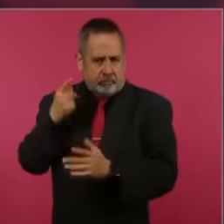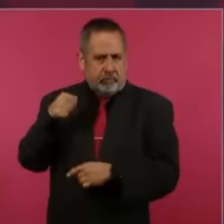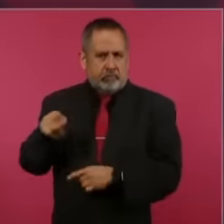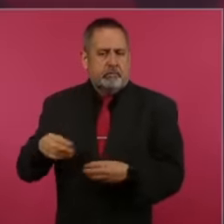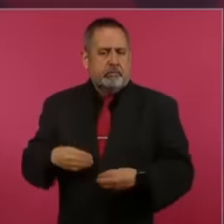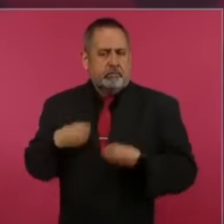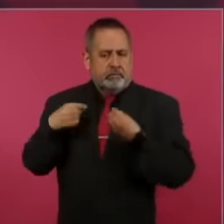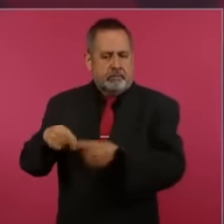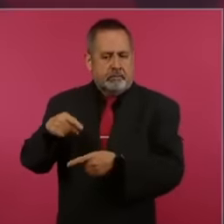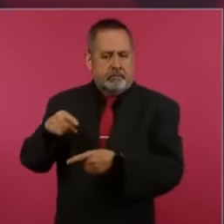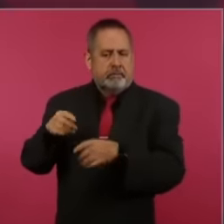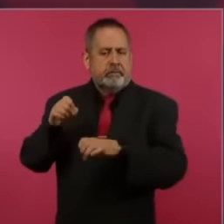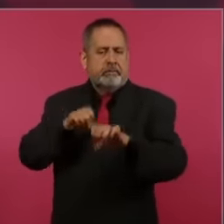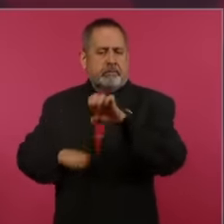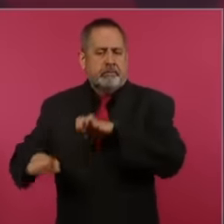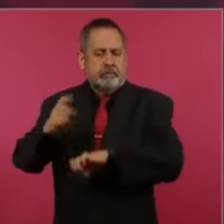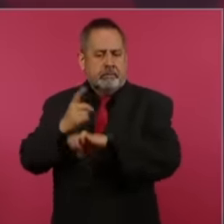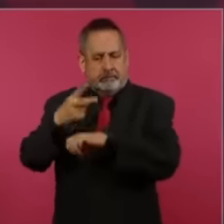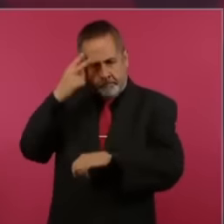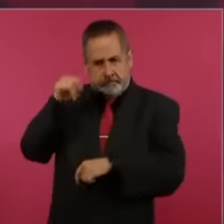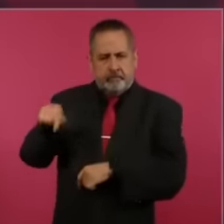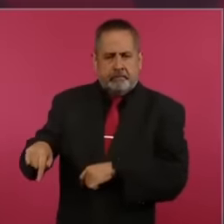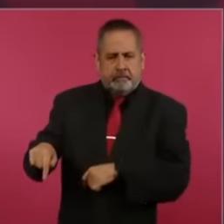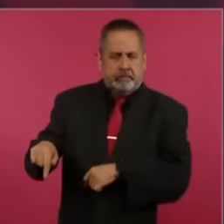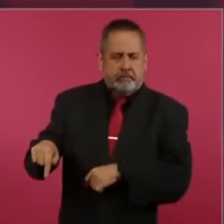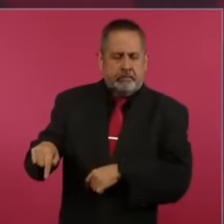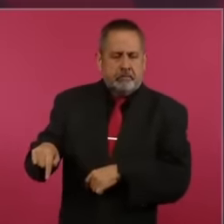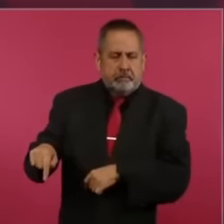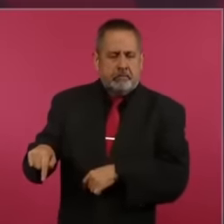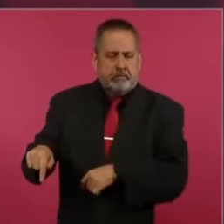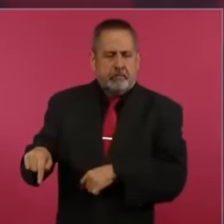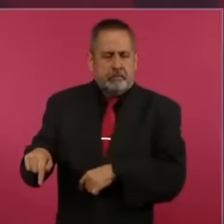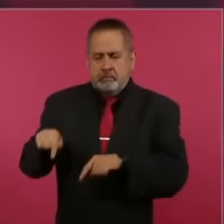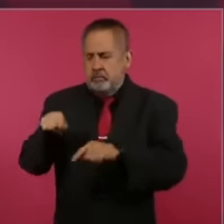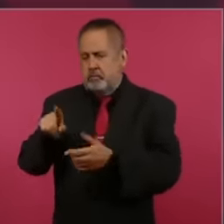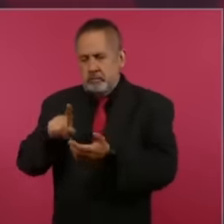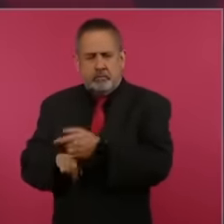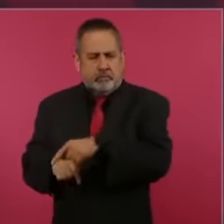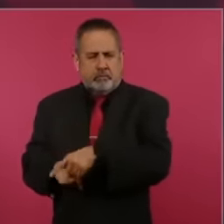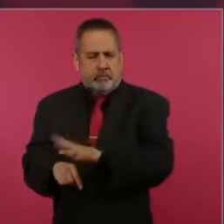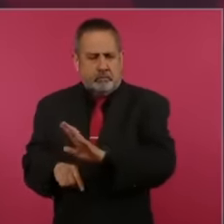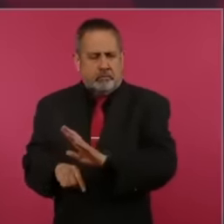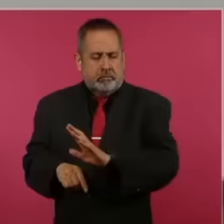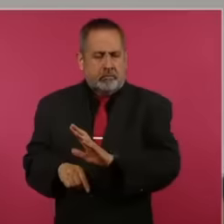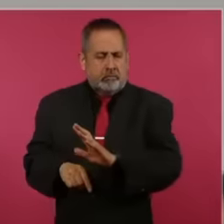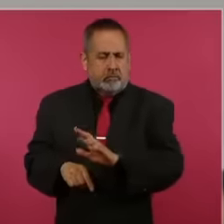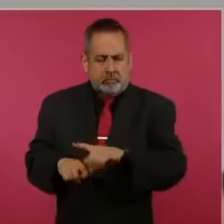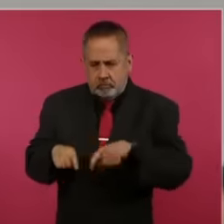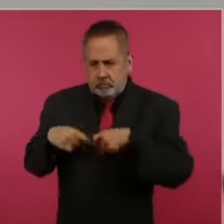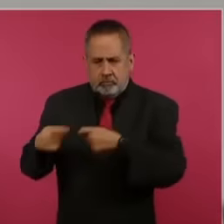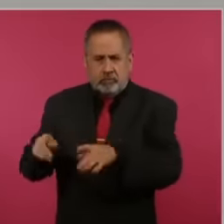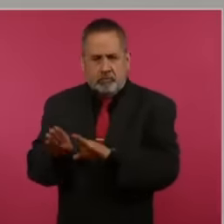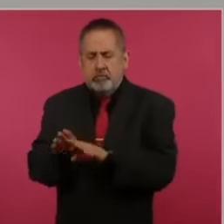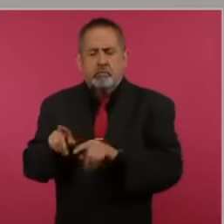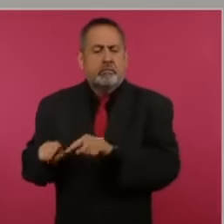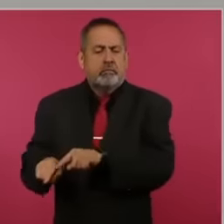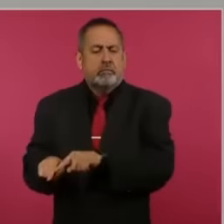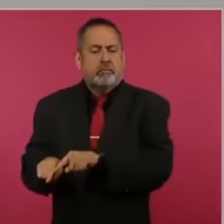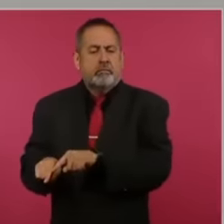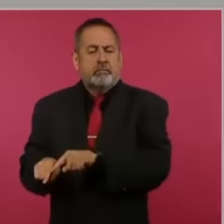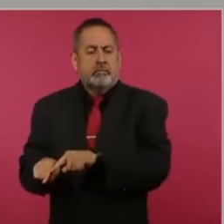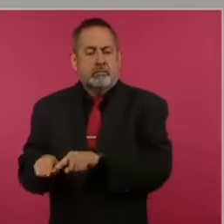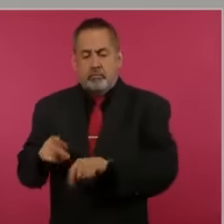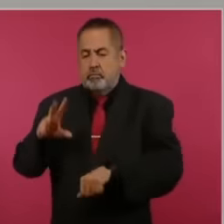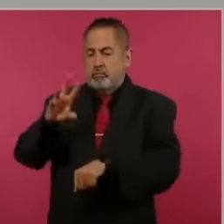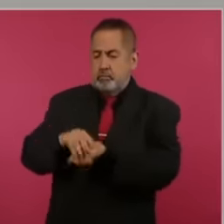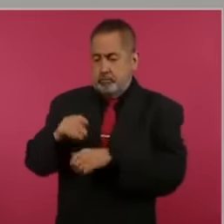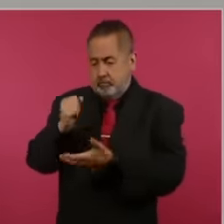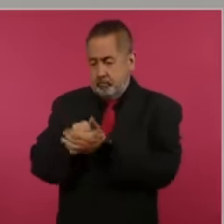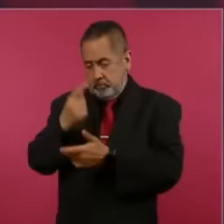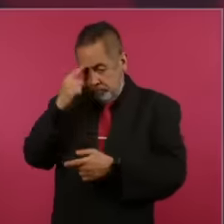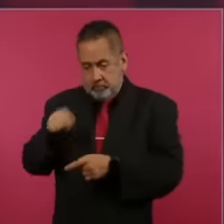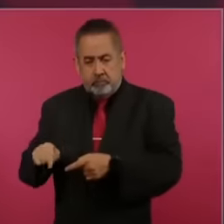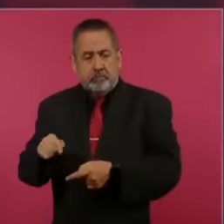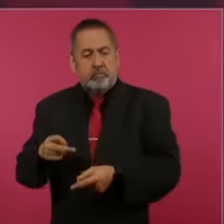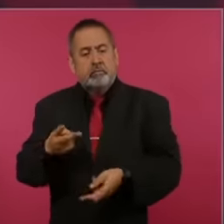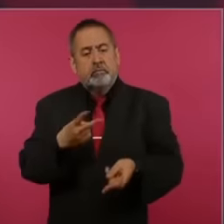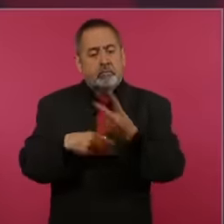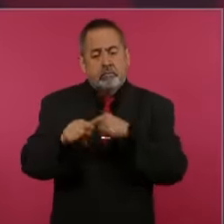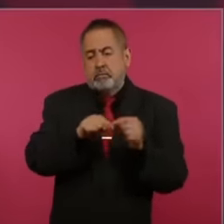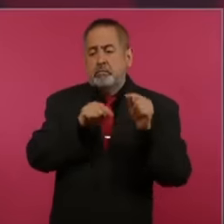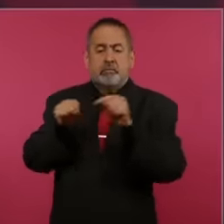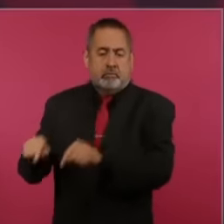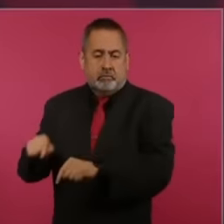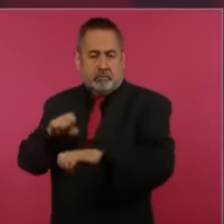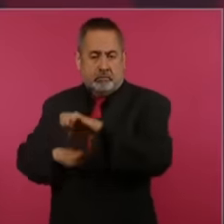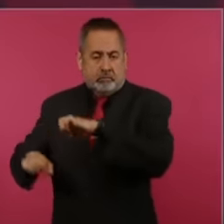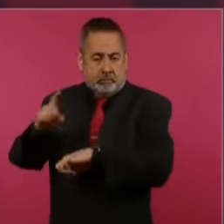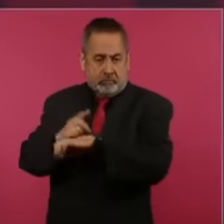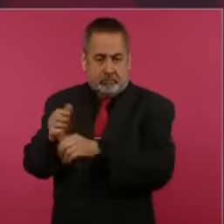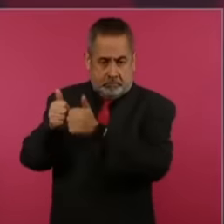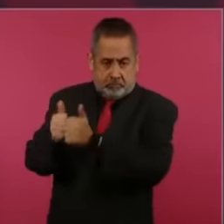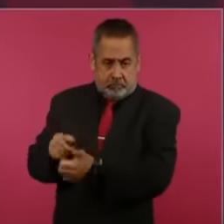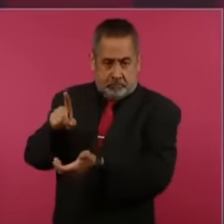returned to our embassy or that they are given safe conduct to return to or to come to